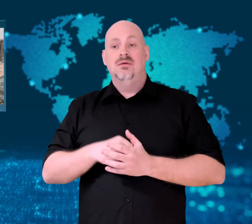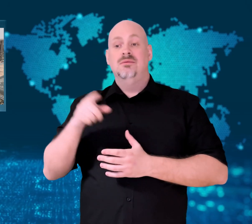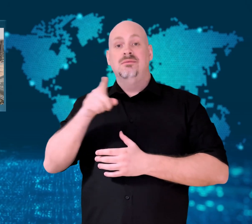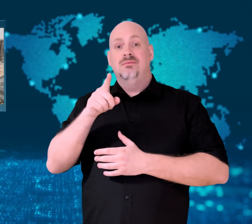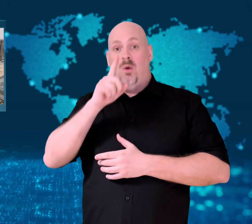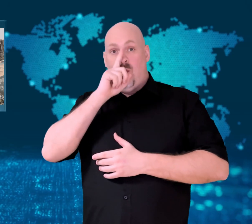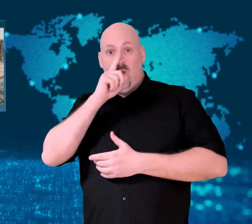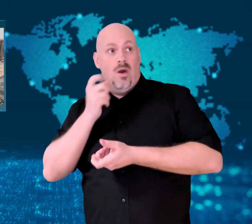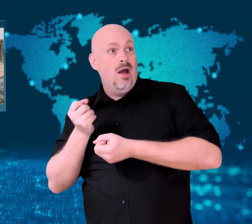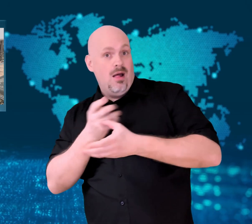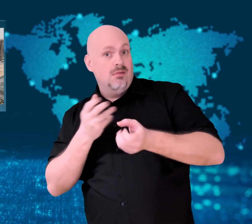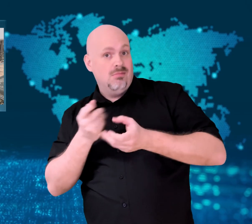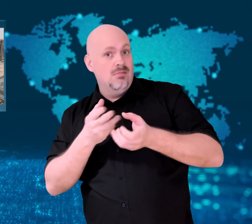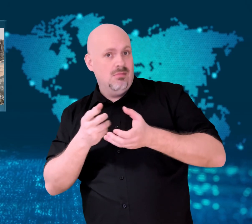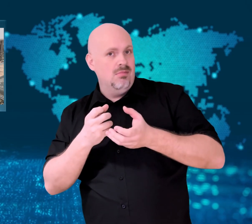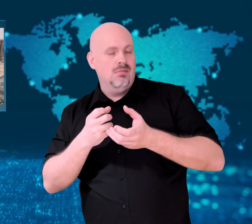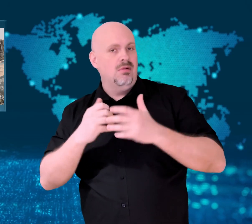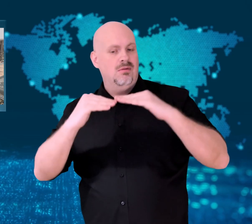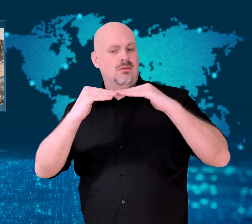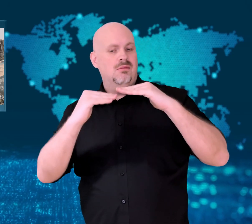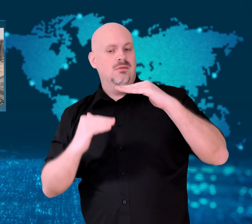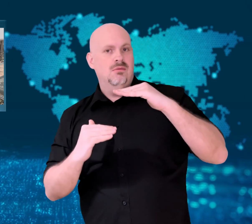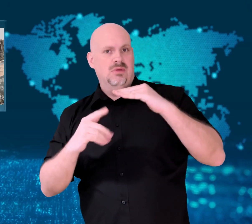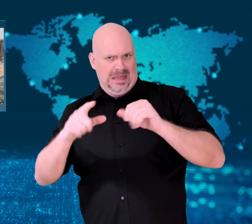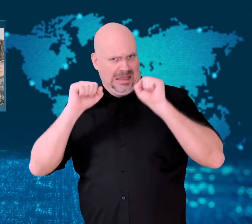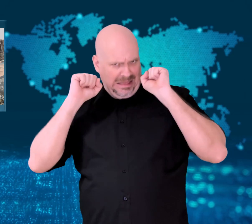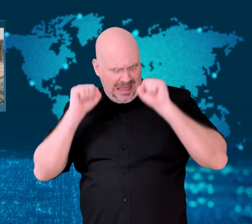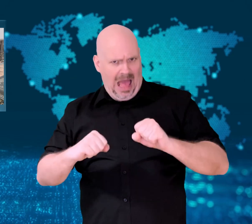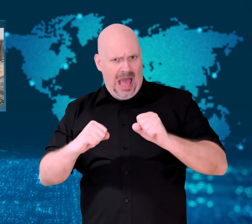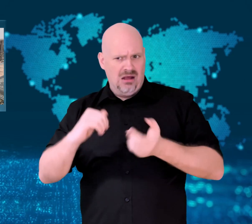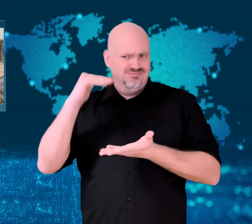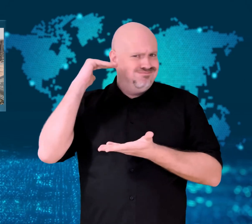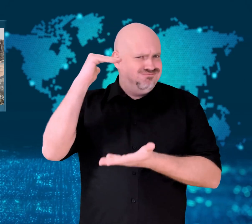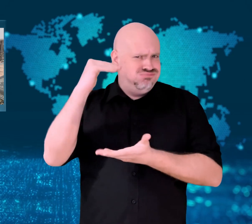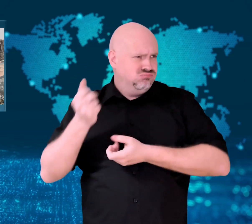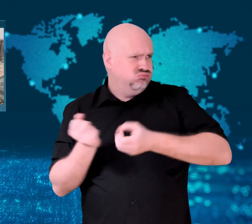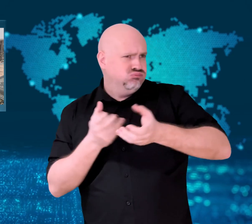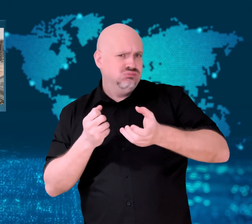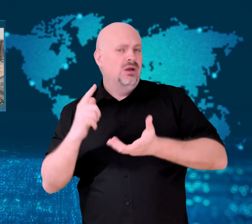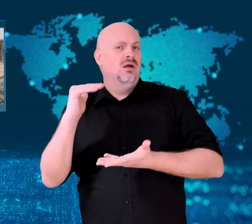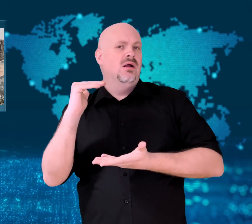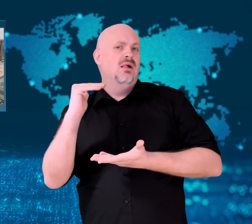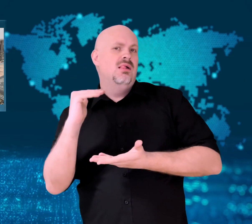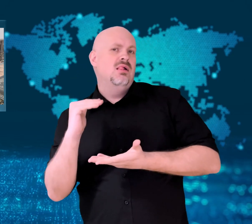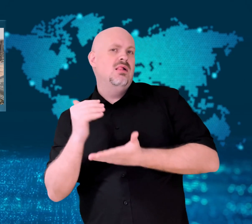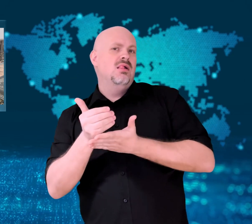that produce oil well below their capacity.